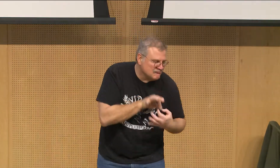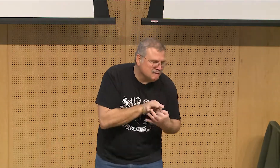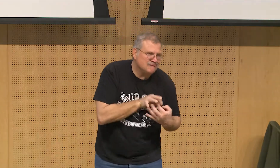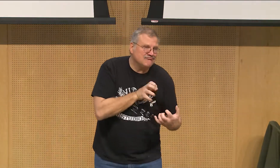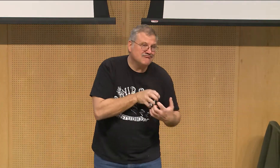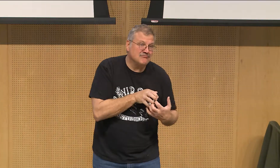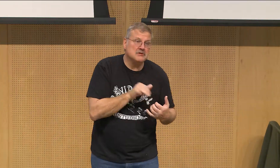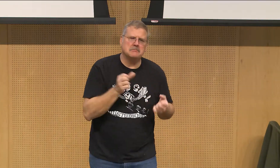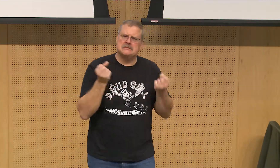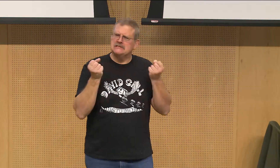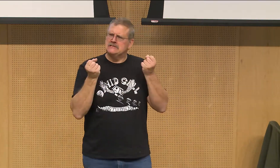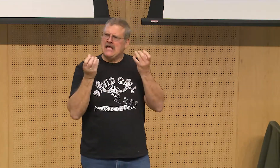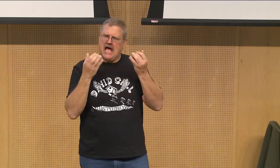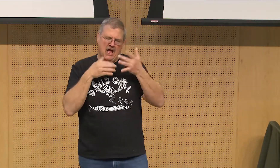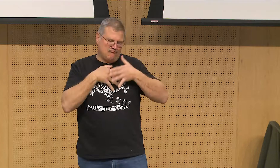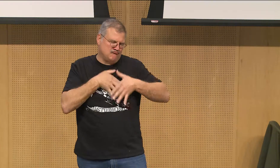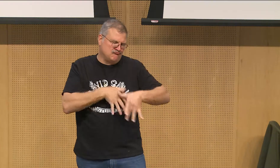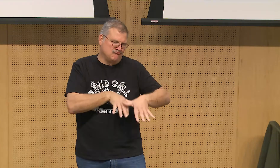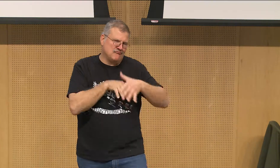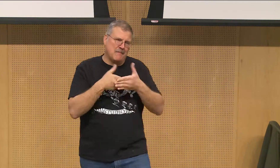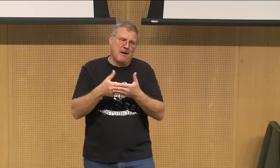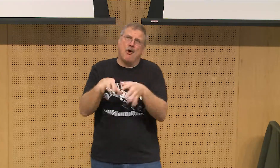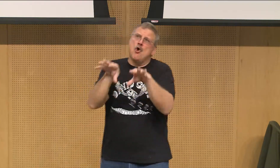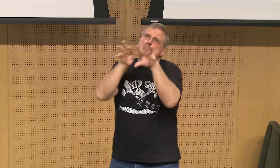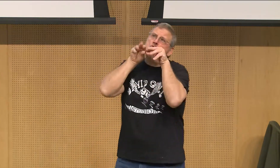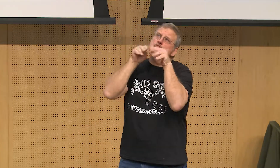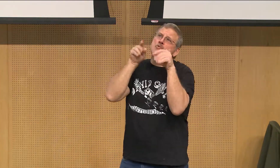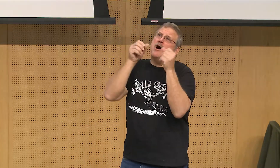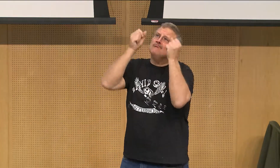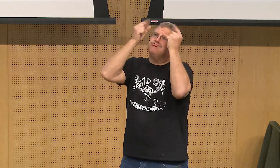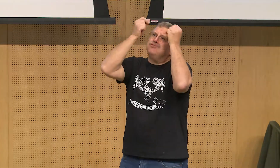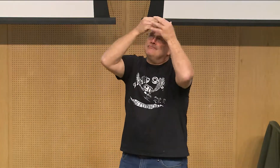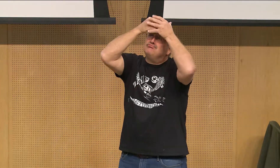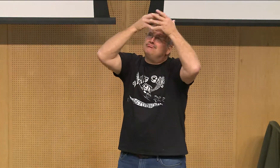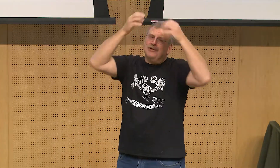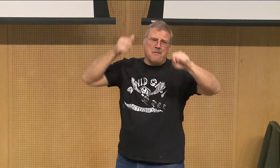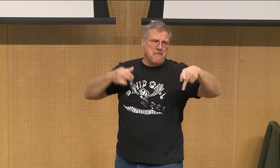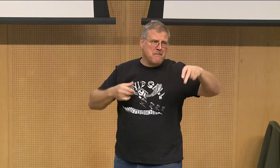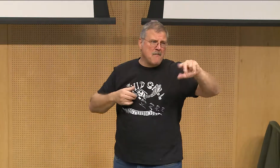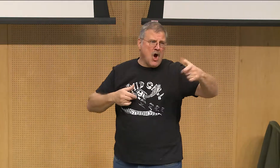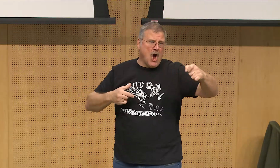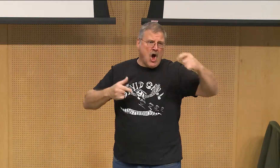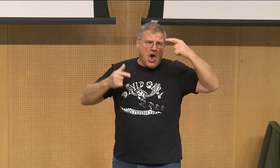The mother is feeding their Deaf child sign language, natural language, and, because of that,